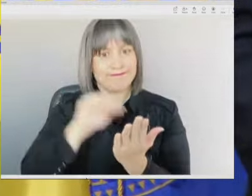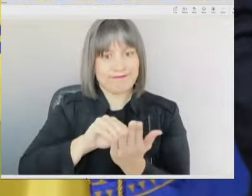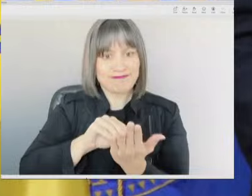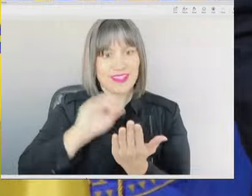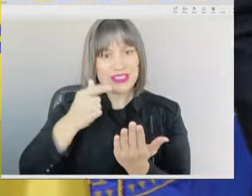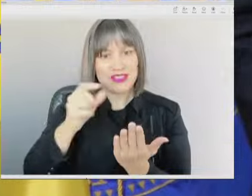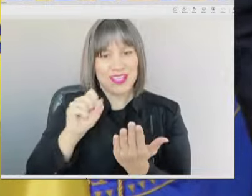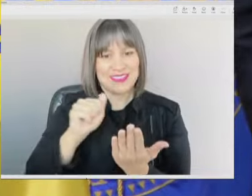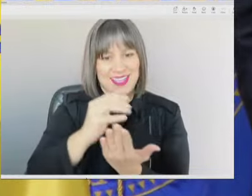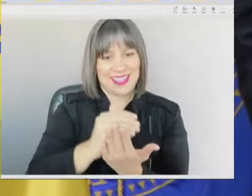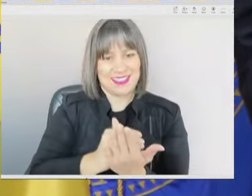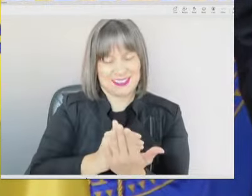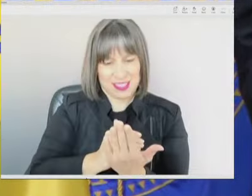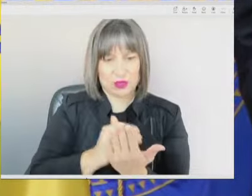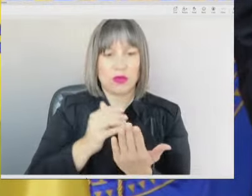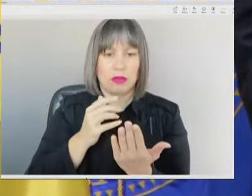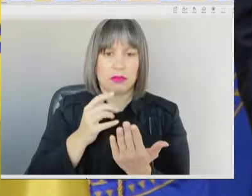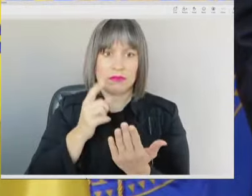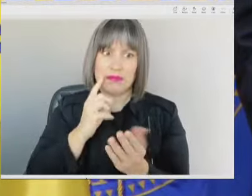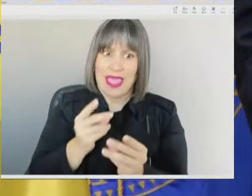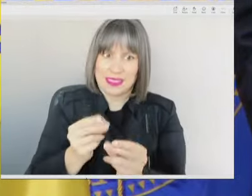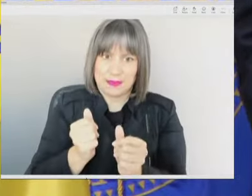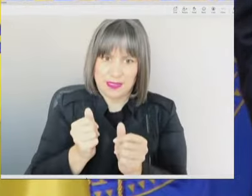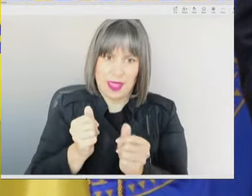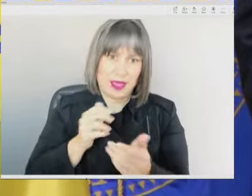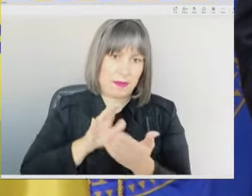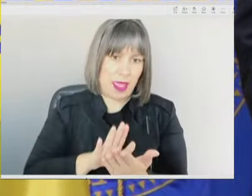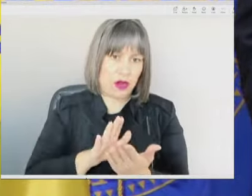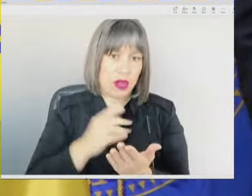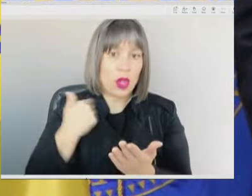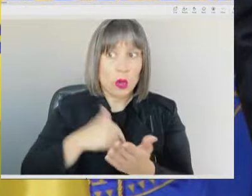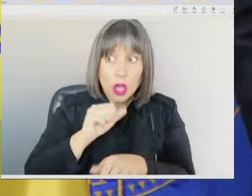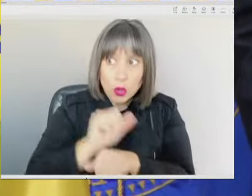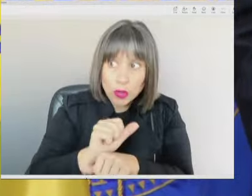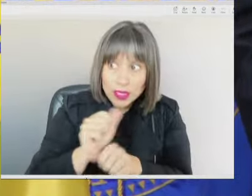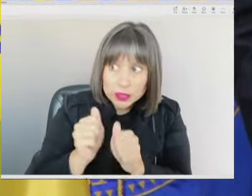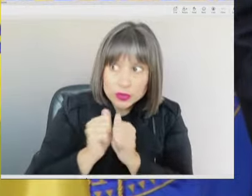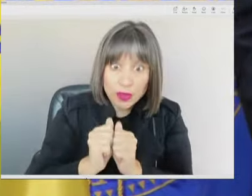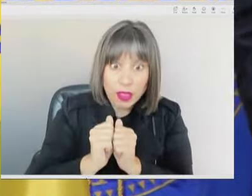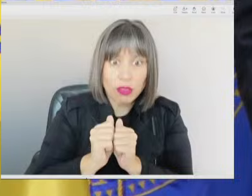manner. And we are working hand in hand with them and facilitating that work with GSA so that they